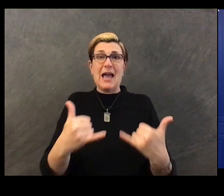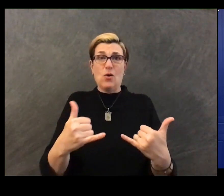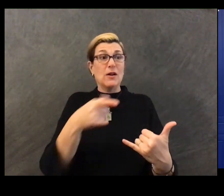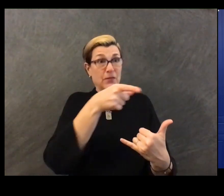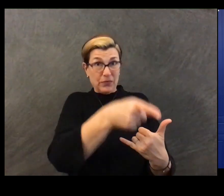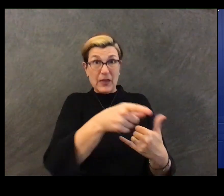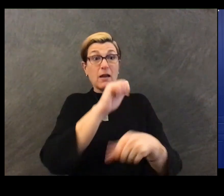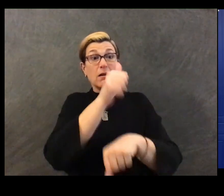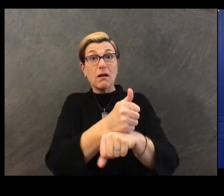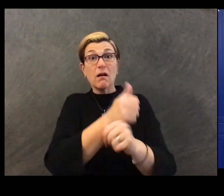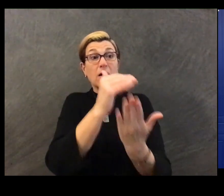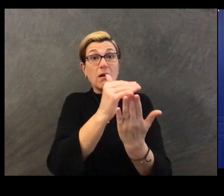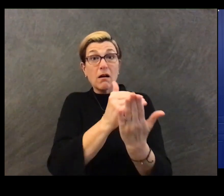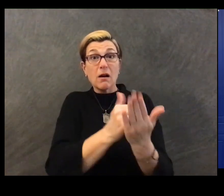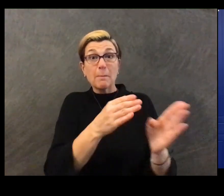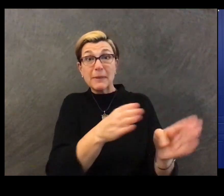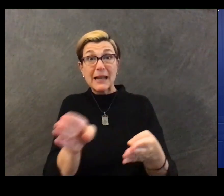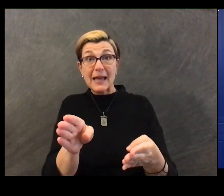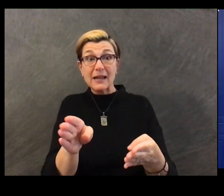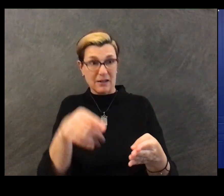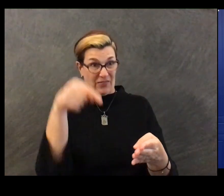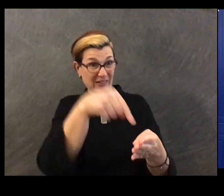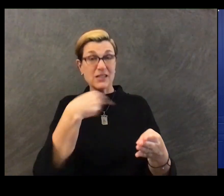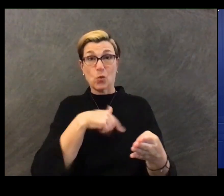in the fall so that we can stay in containment